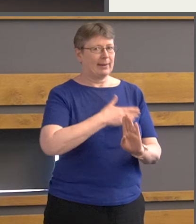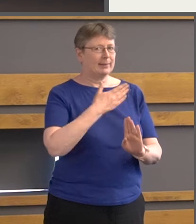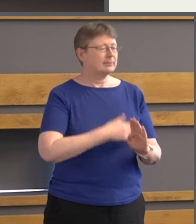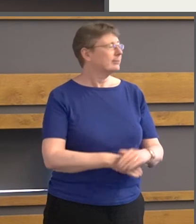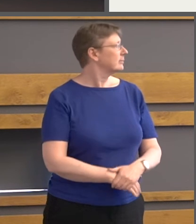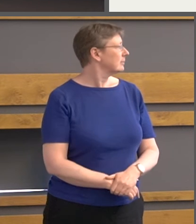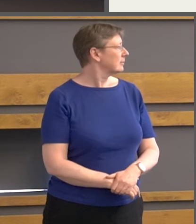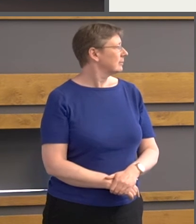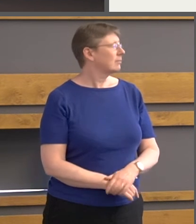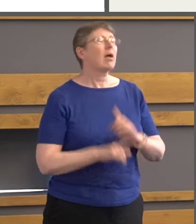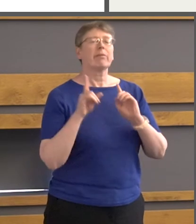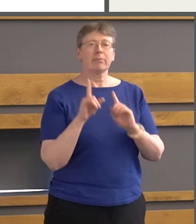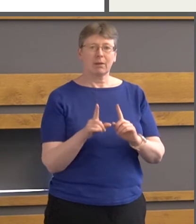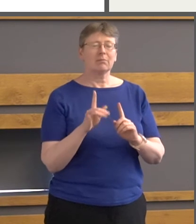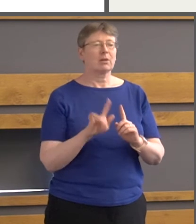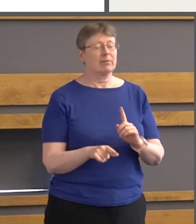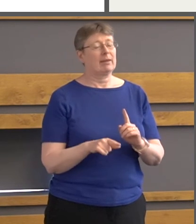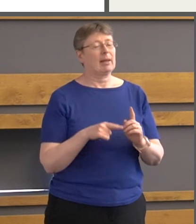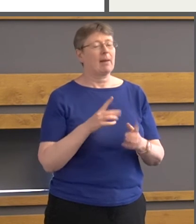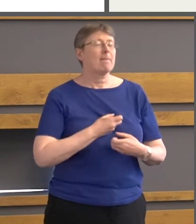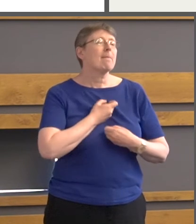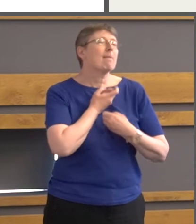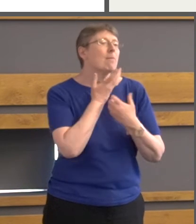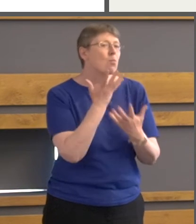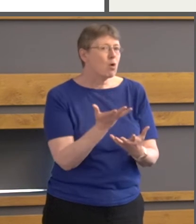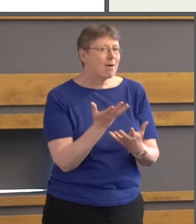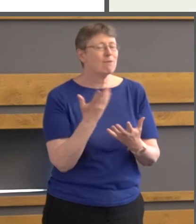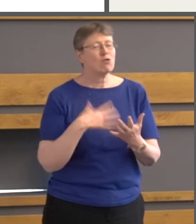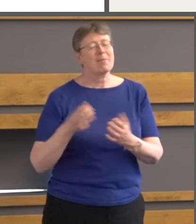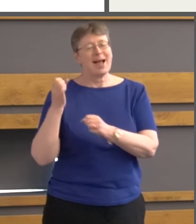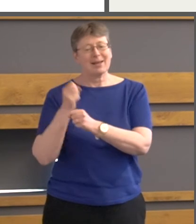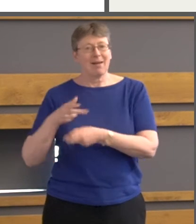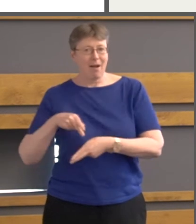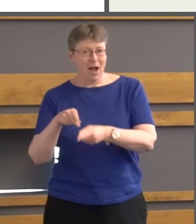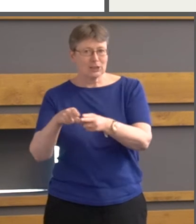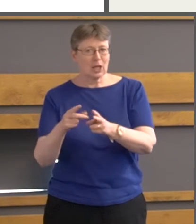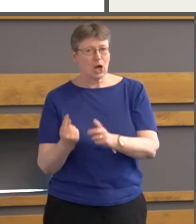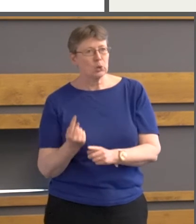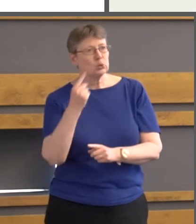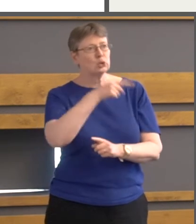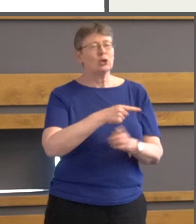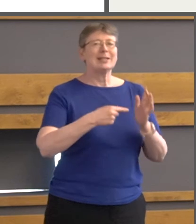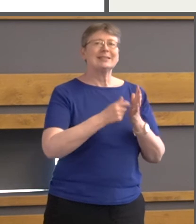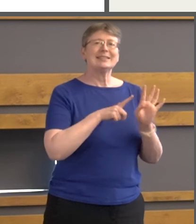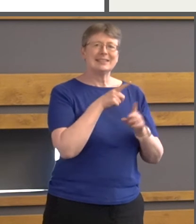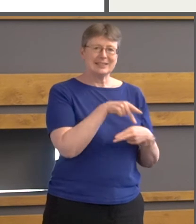And that led me to write this epic poem, "From the Ganga to the Tay." And I called it purposely Ganga